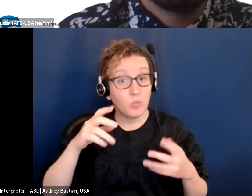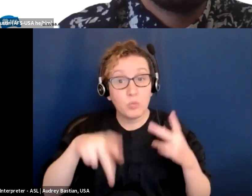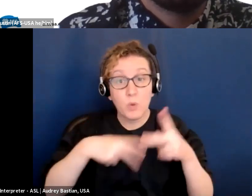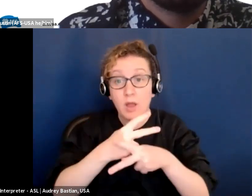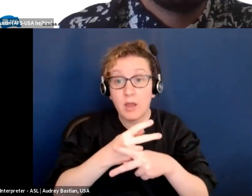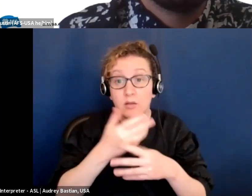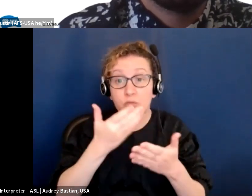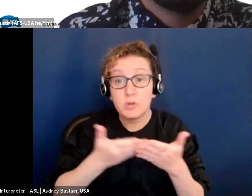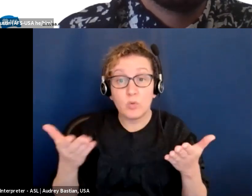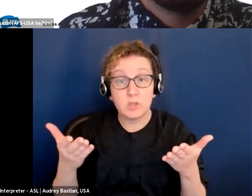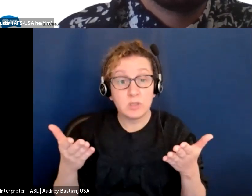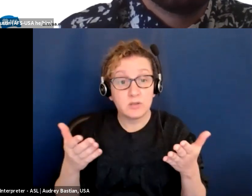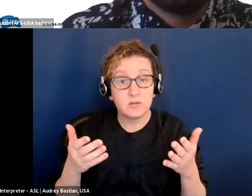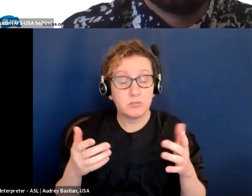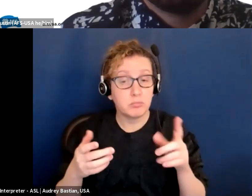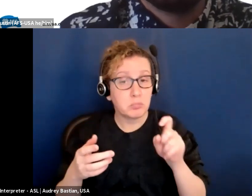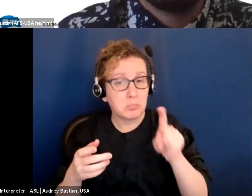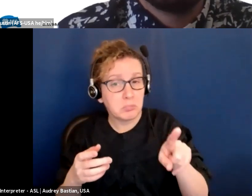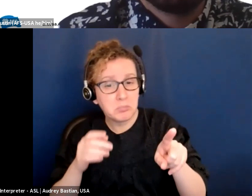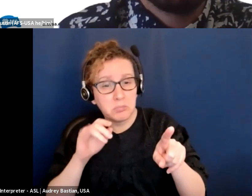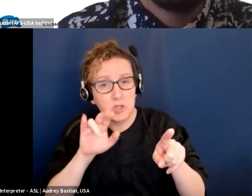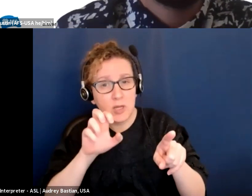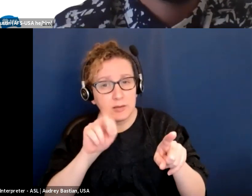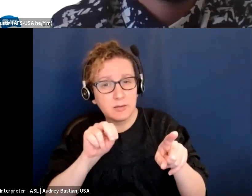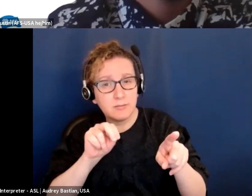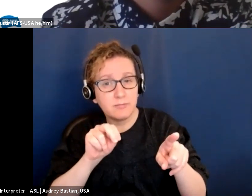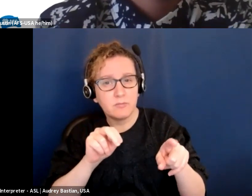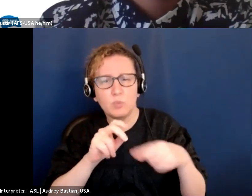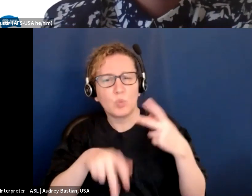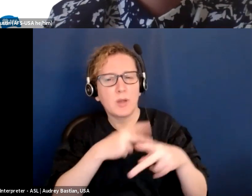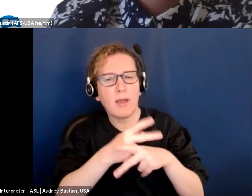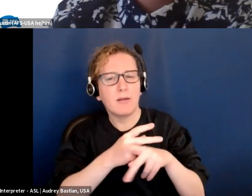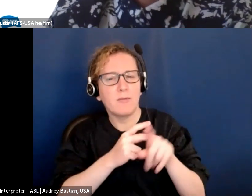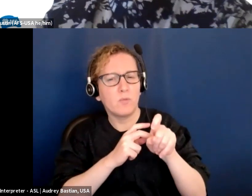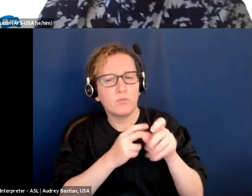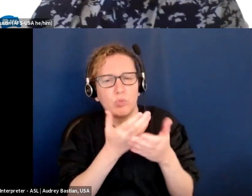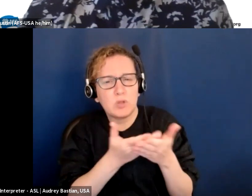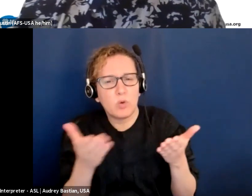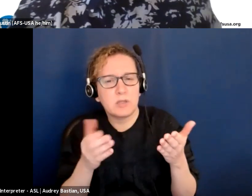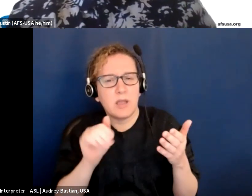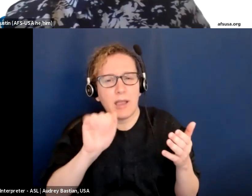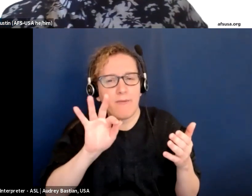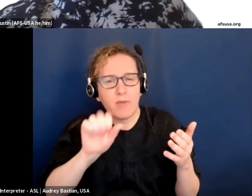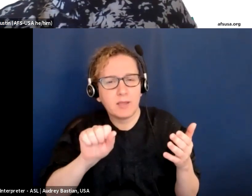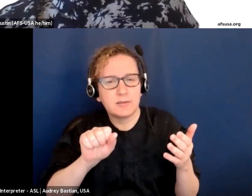direct this first two just in. What kind of resources does AFS work with students in tapping